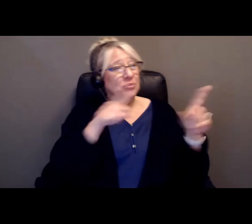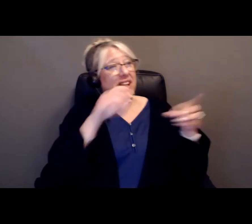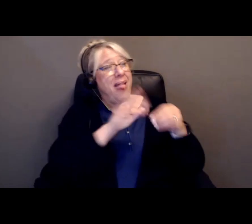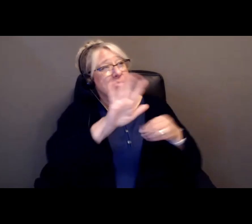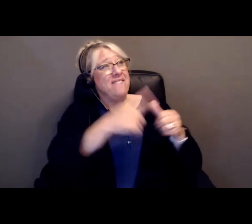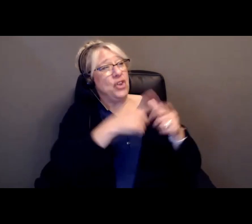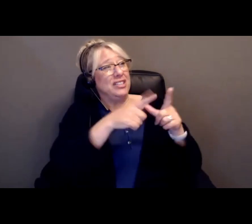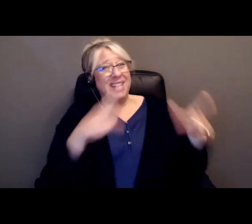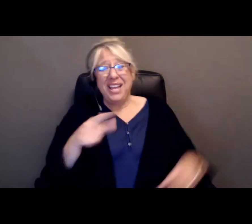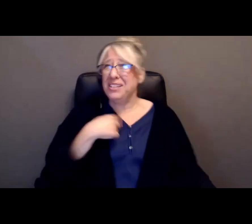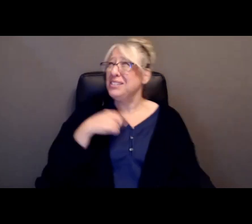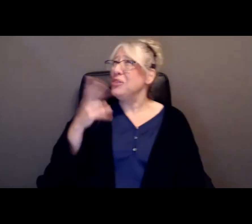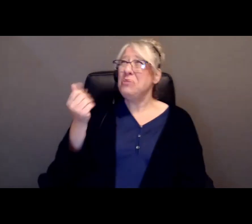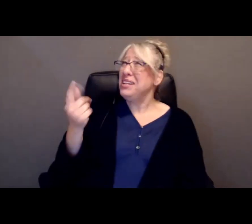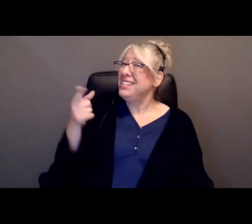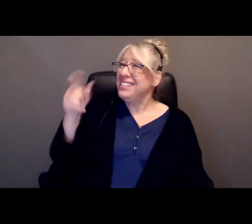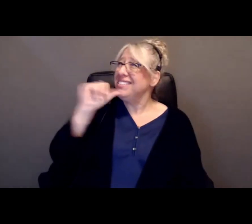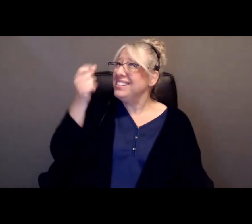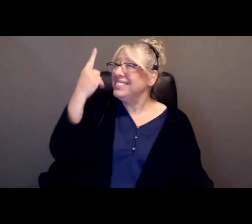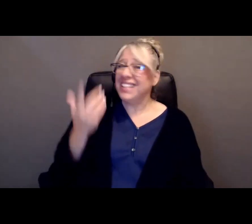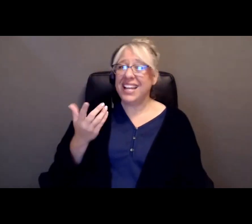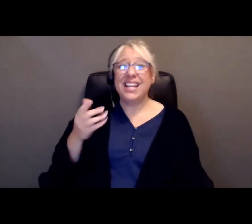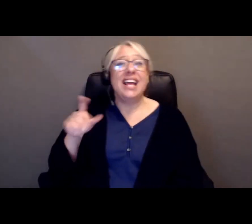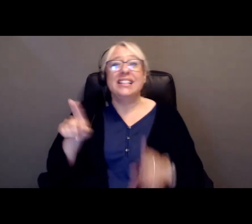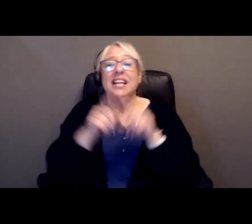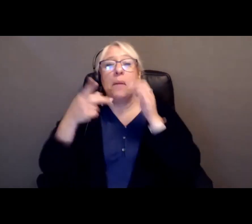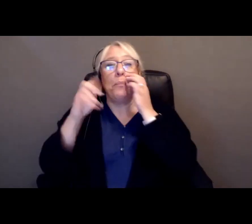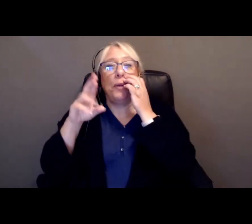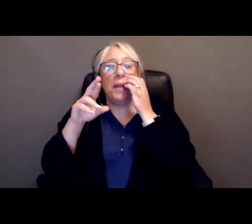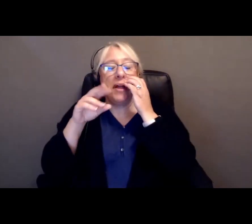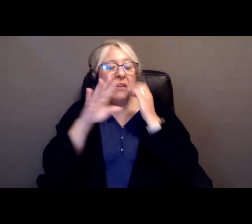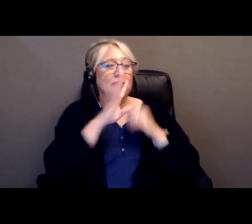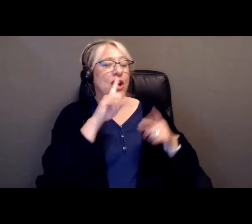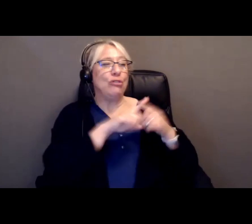And even the way the premier addressed the interpreter, and he was very condescending